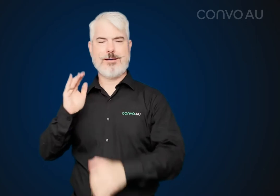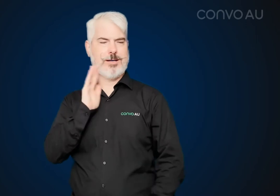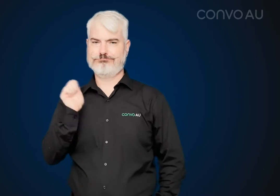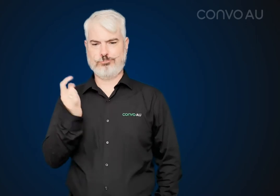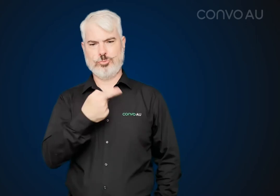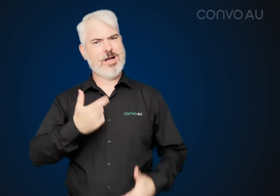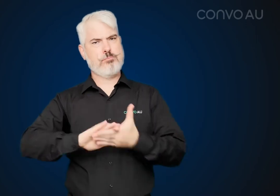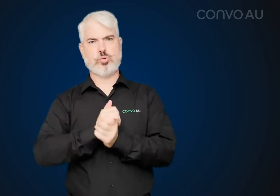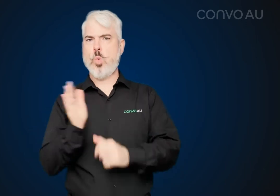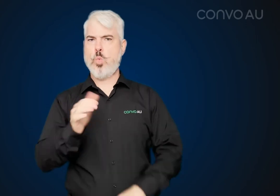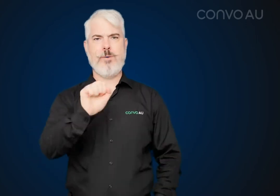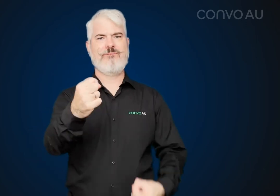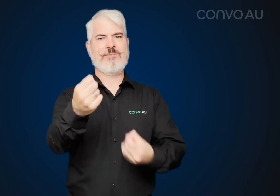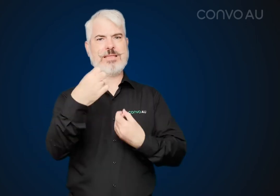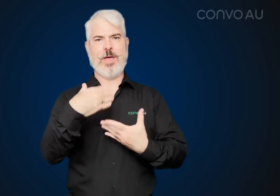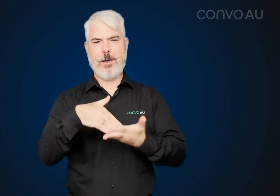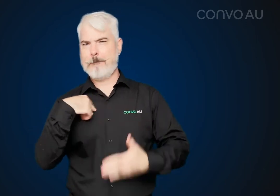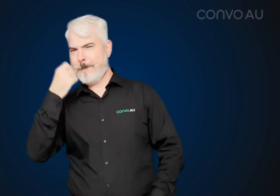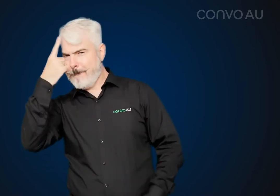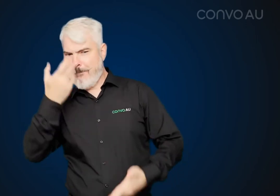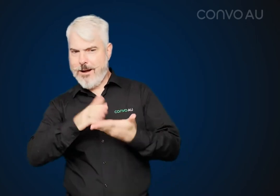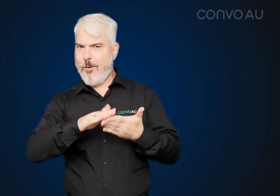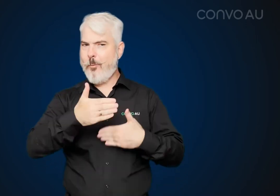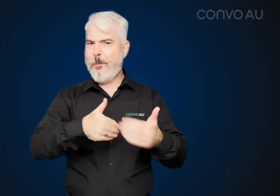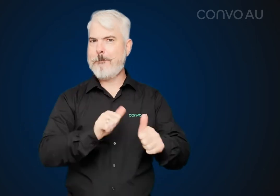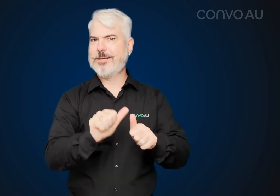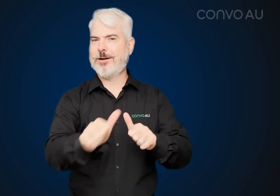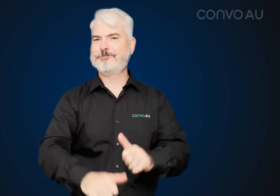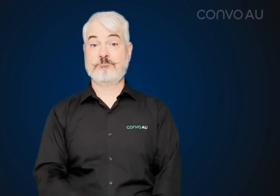we want all of your feedback!